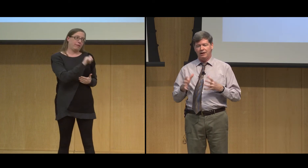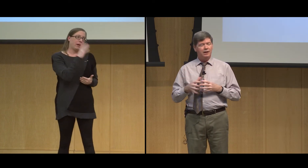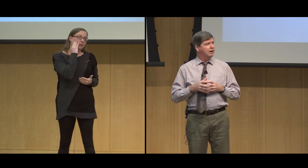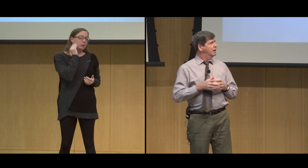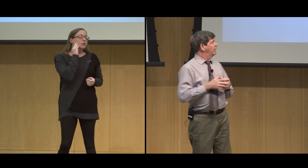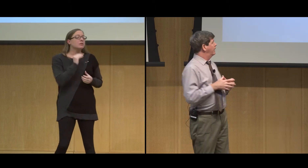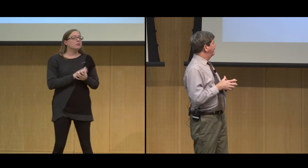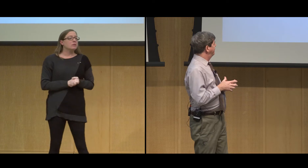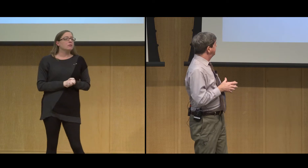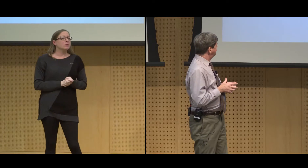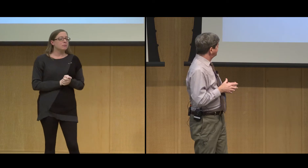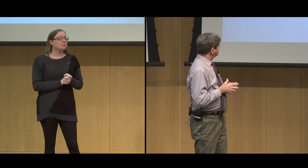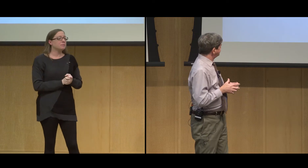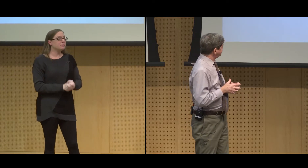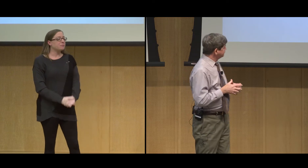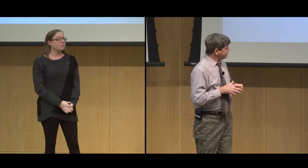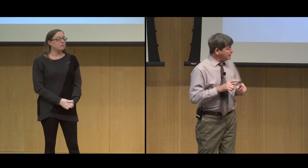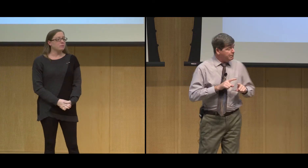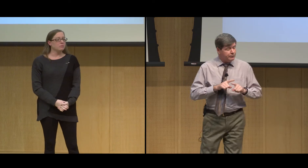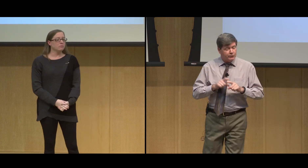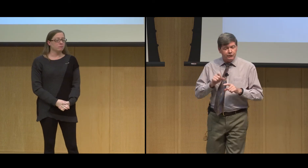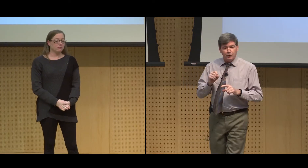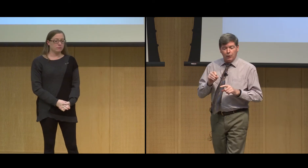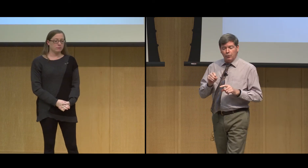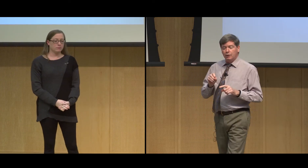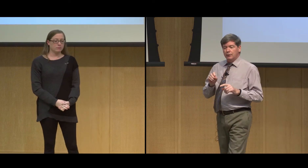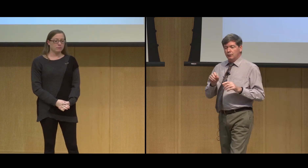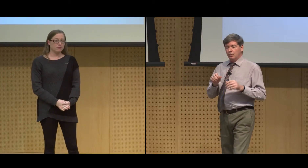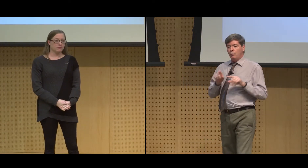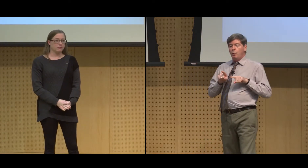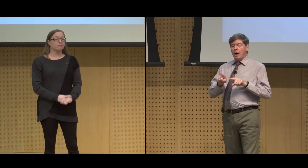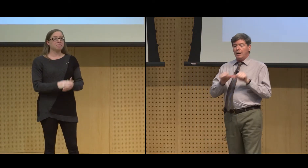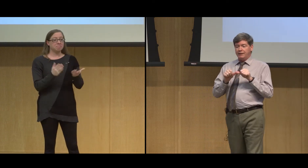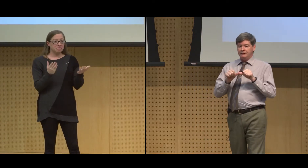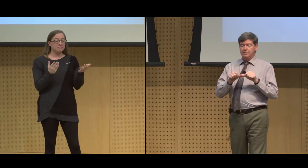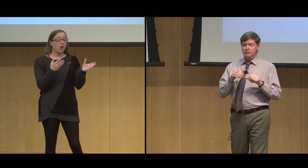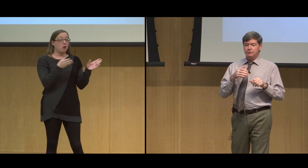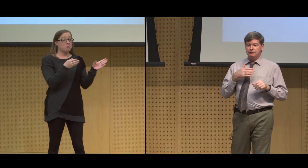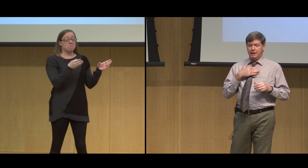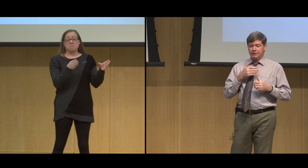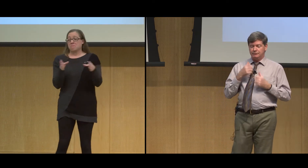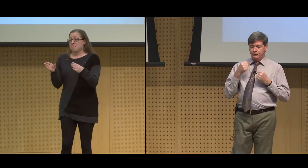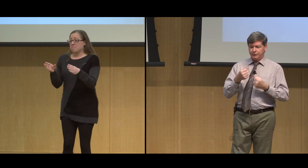Um... so while I continued my, you know, very strong interest